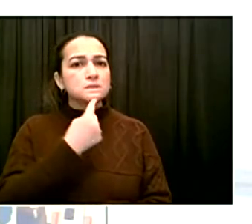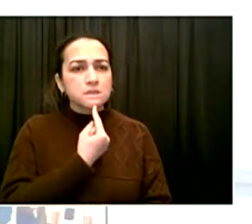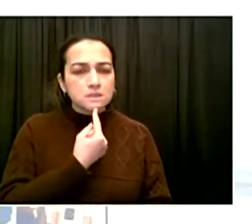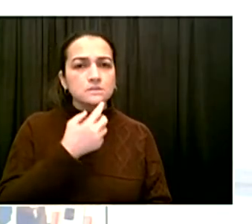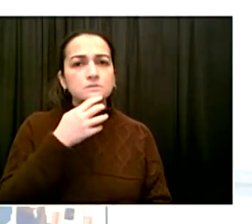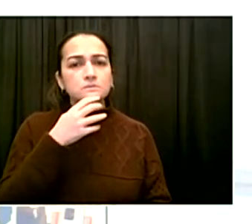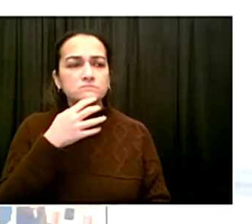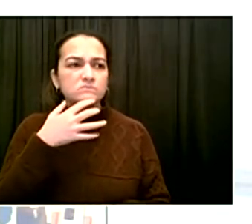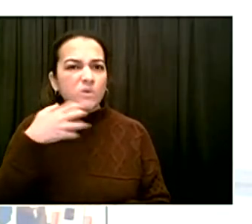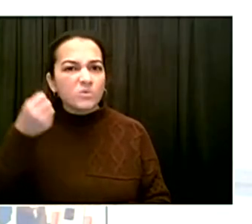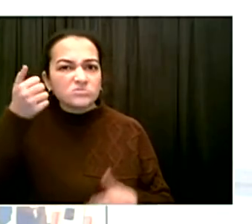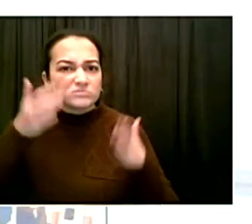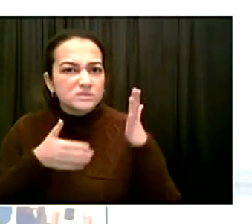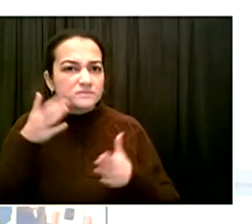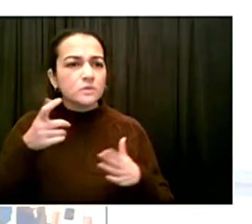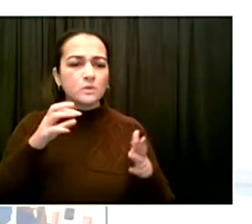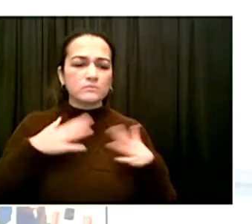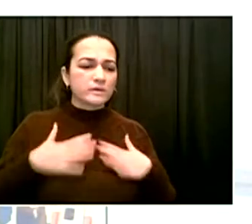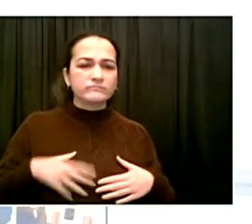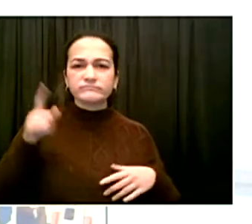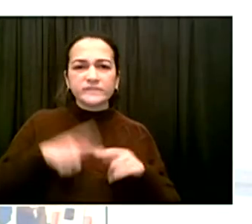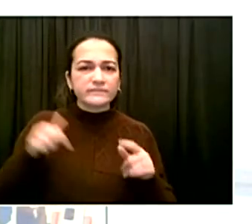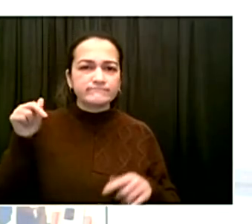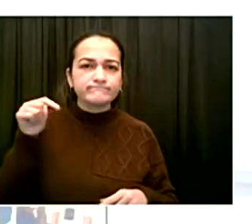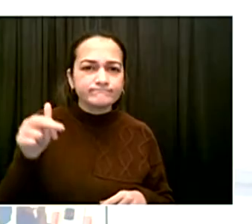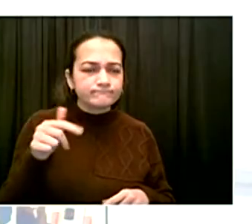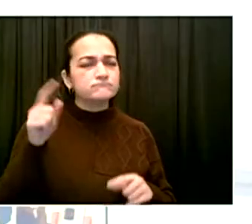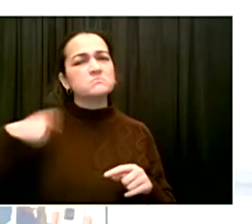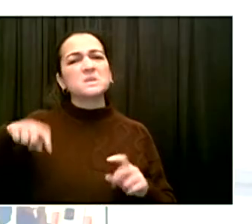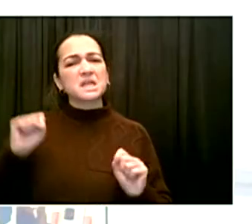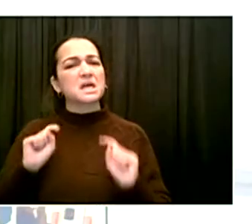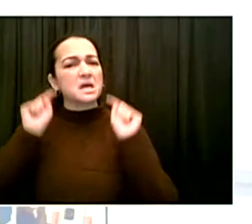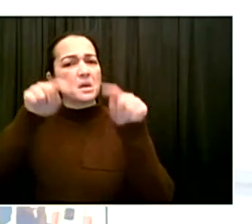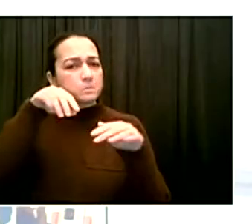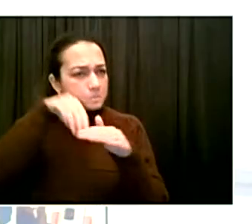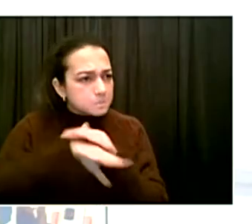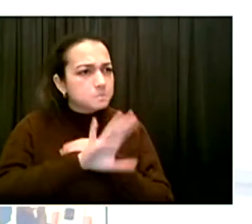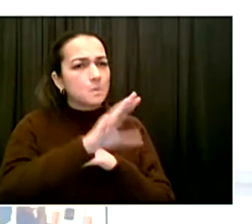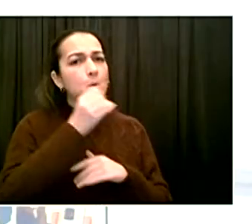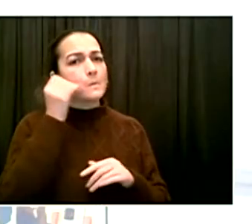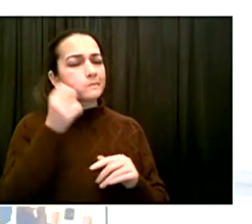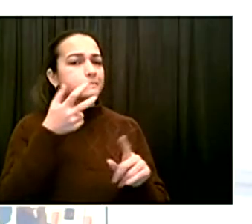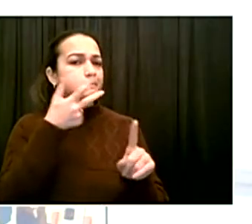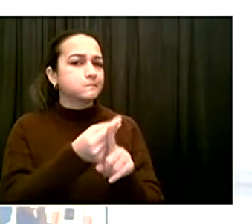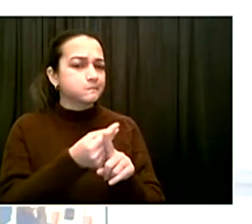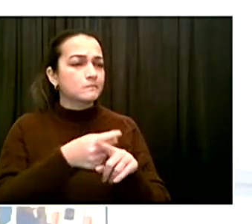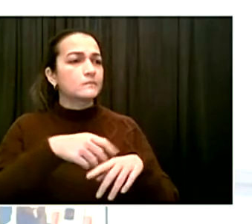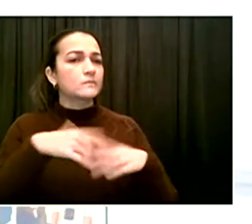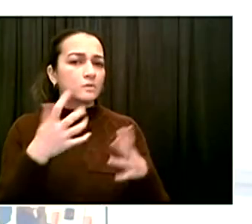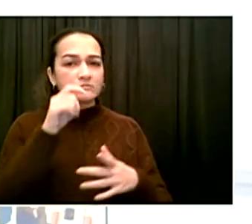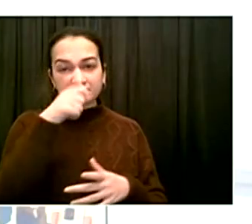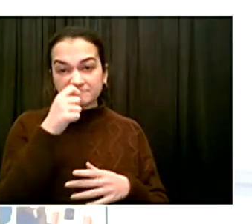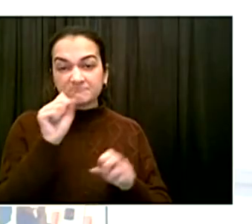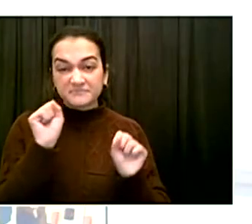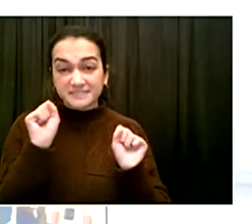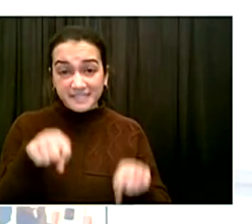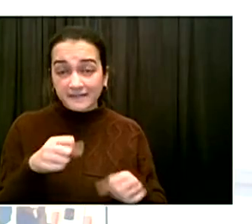PHARMACY PARTNERS TO DELIVER BOOSTERS TO BOTH RESIDENTS AND STAFF. IF NOT, WE WILL DEPLOY